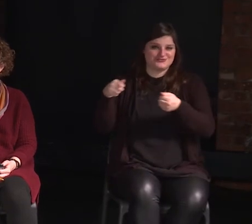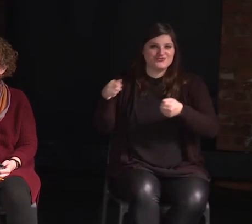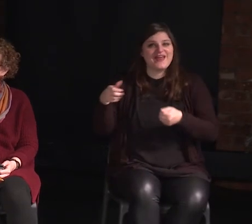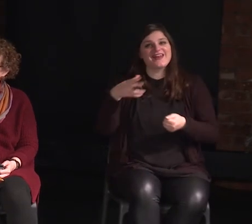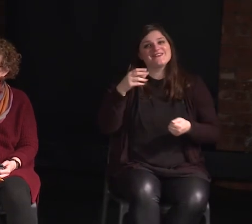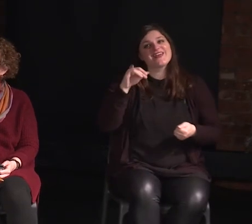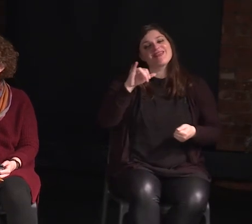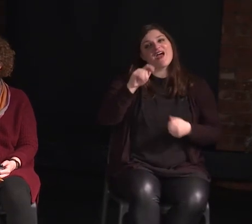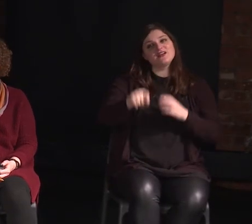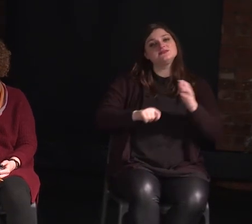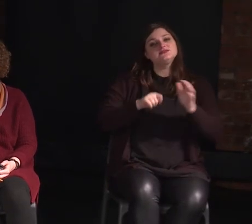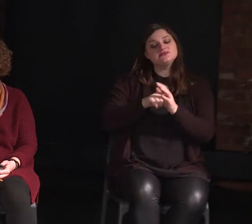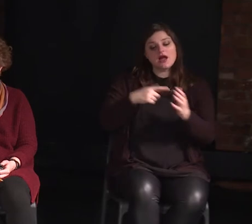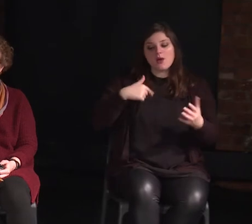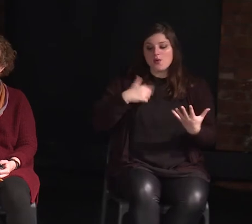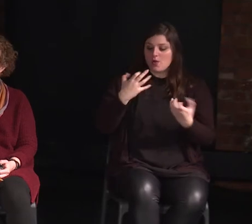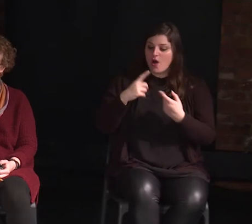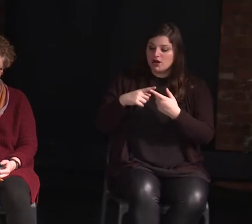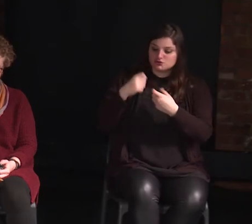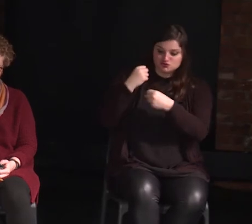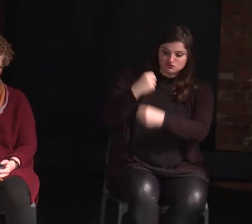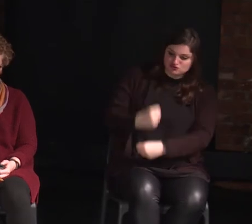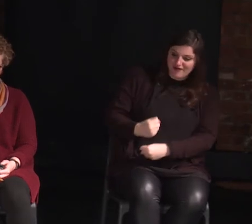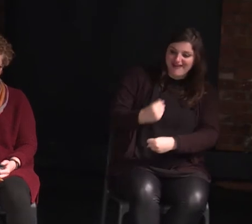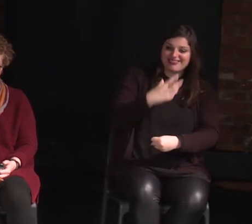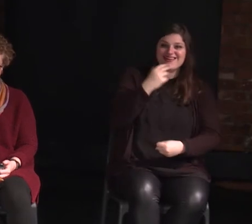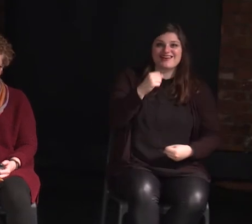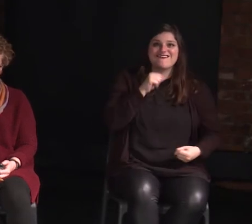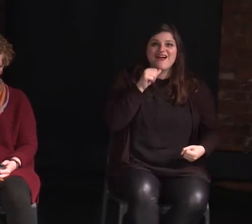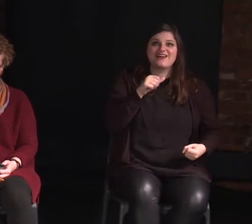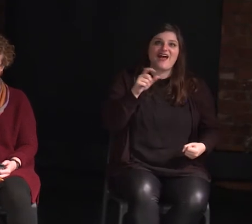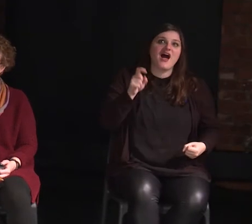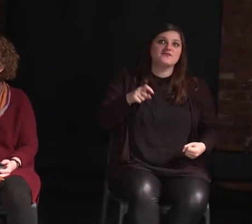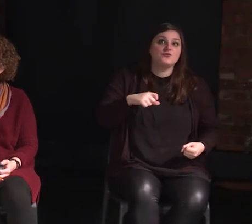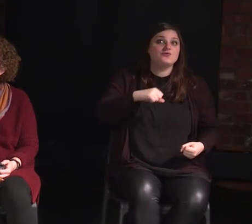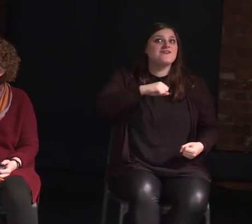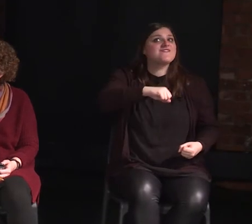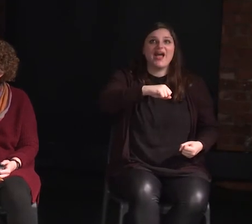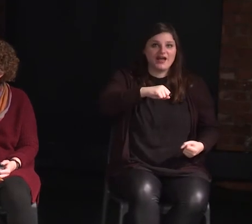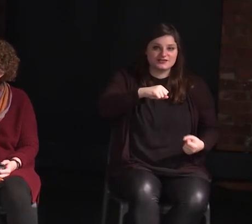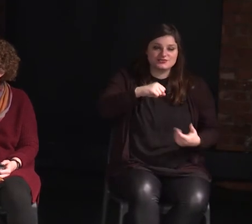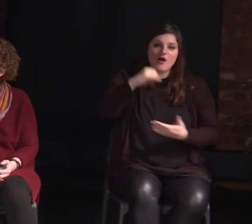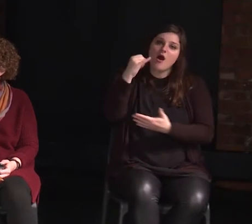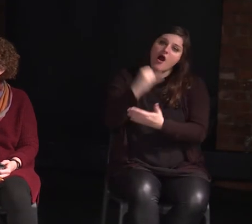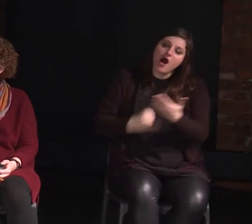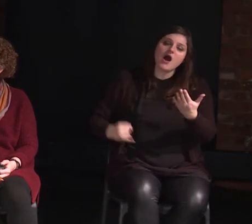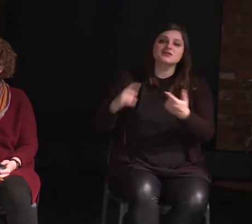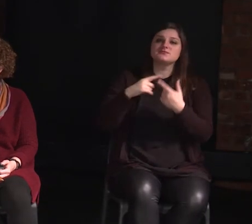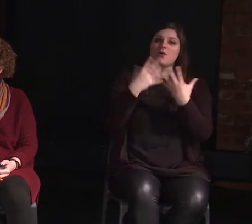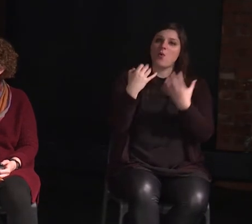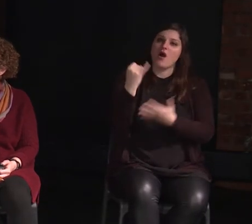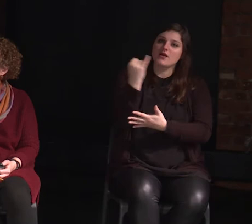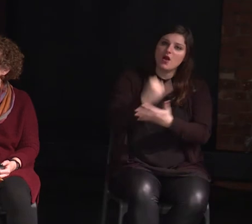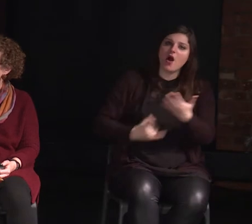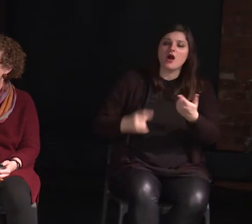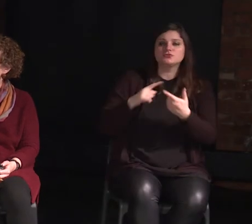defend the role of the Arts and Humanities to human flourishing and to the well-being of diverse and democratic societies.